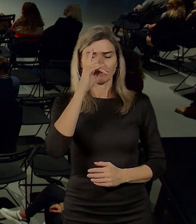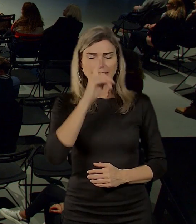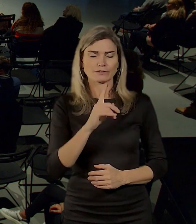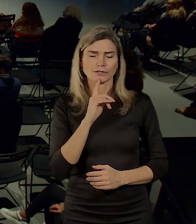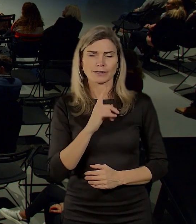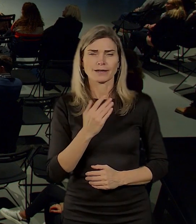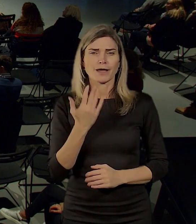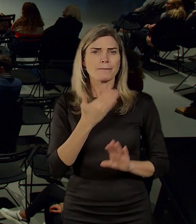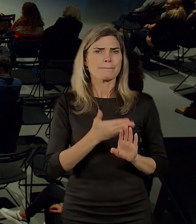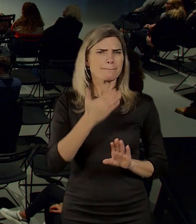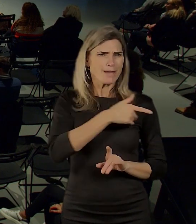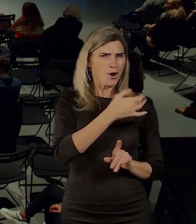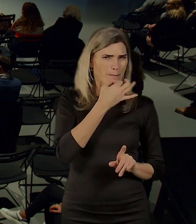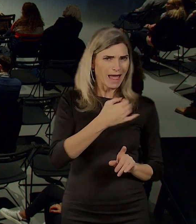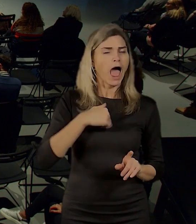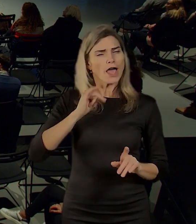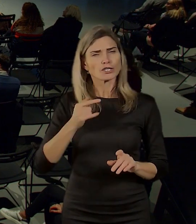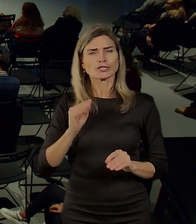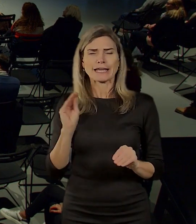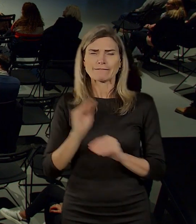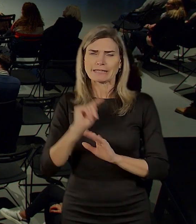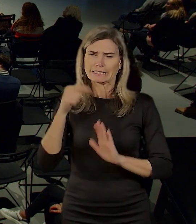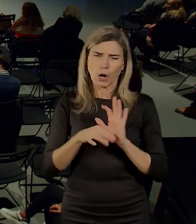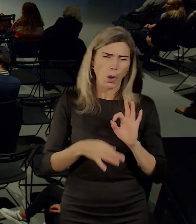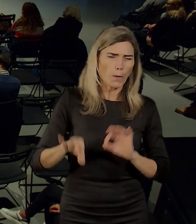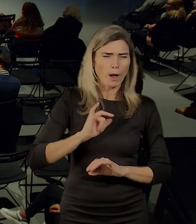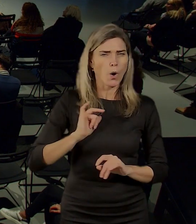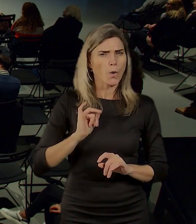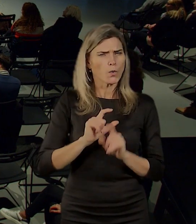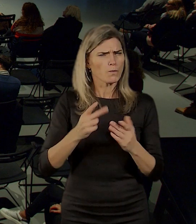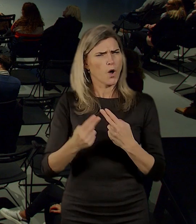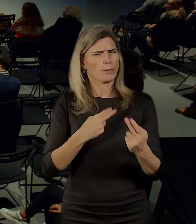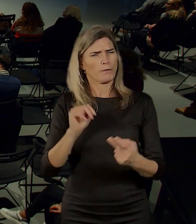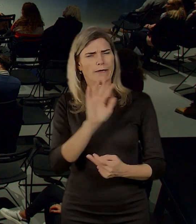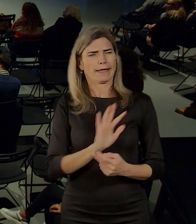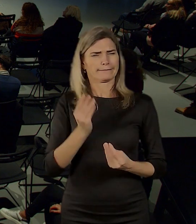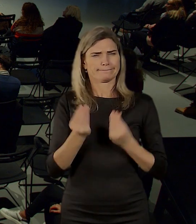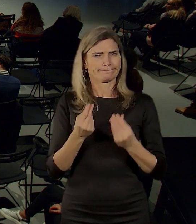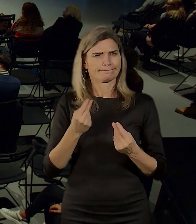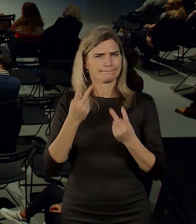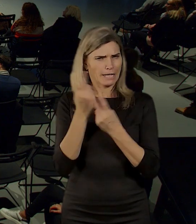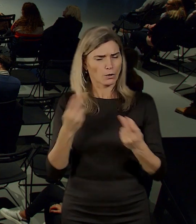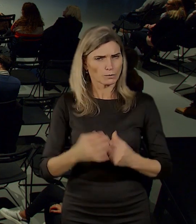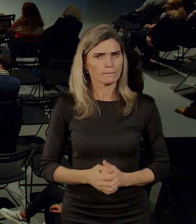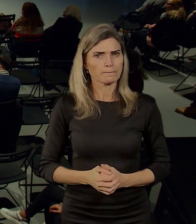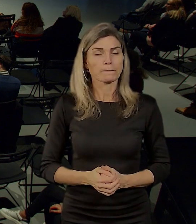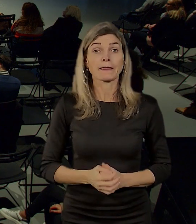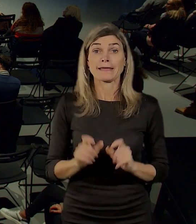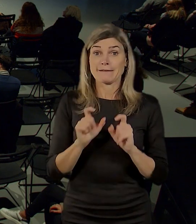already been selected? Or will there be a competition? Is it possible to apply or how does it work? Thanks for the answer.